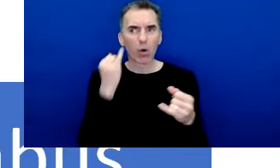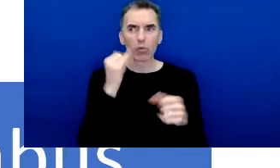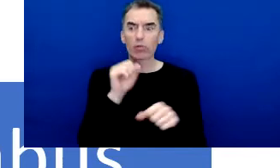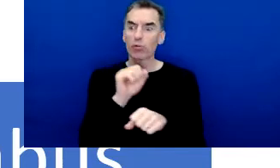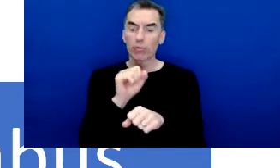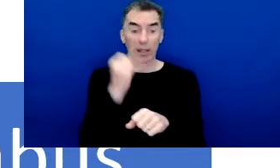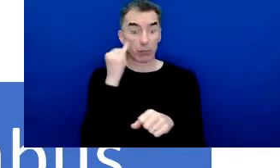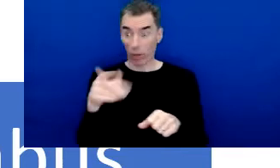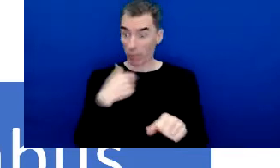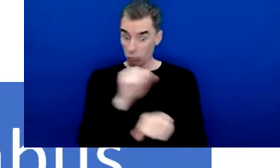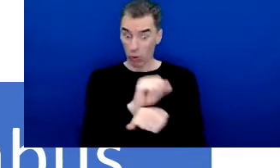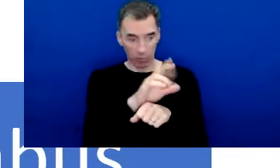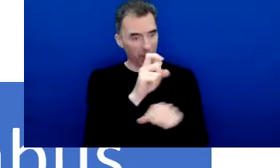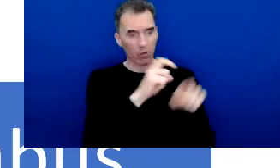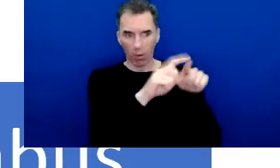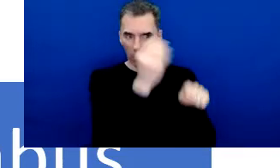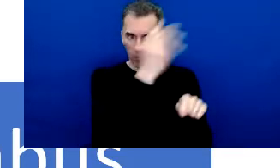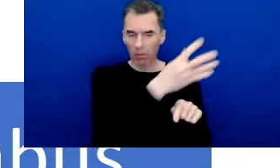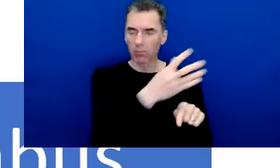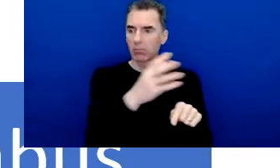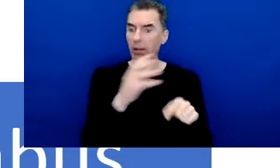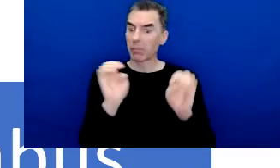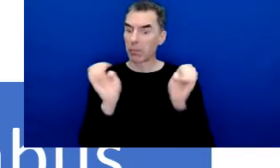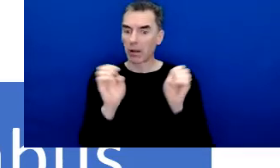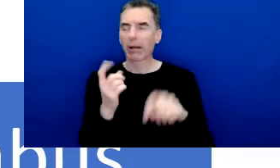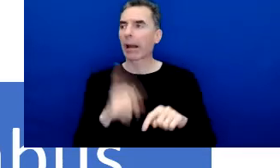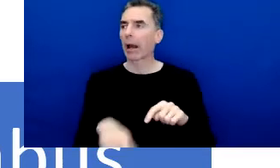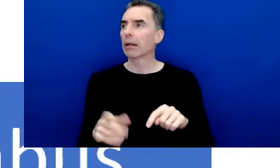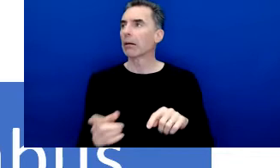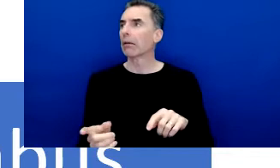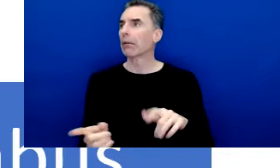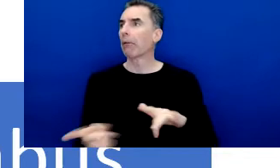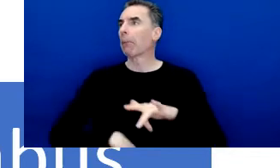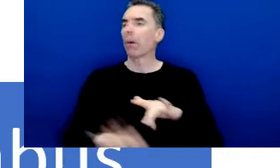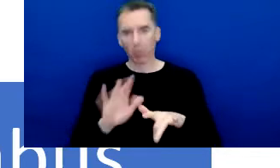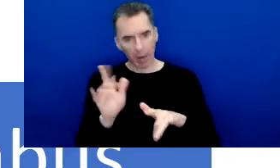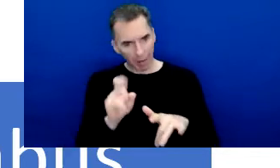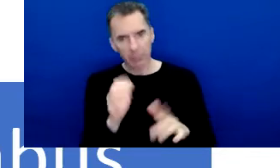if you have an emergency and not just be a no show. And again,